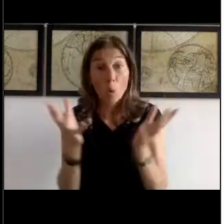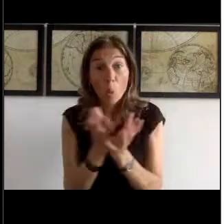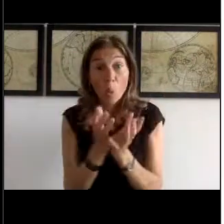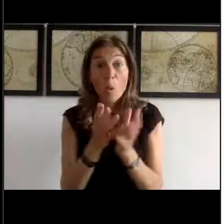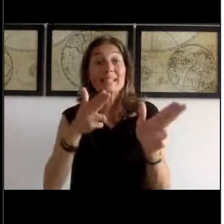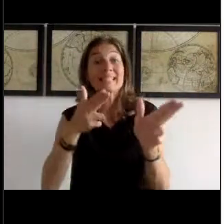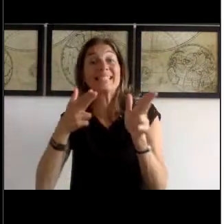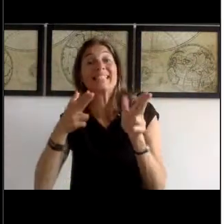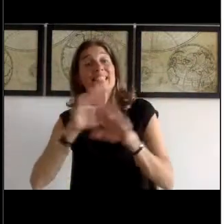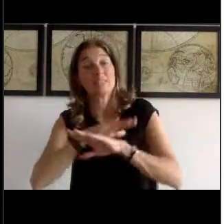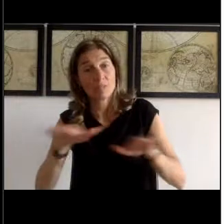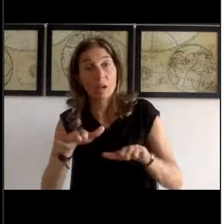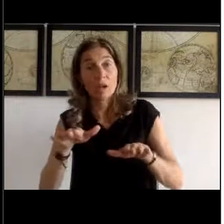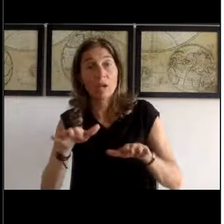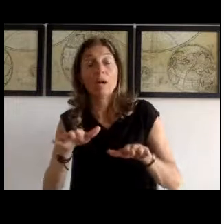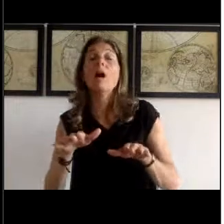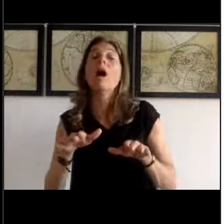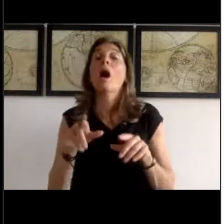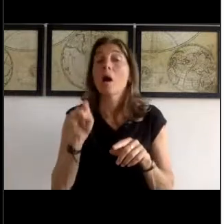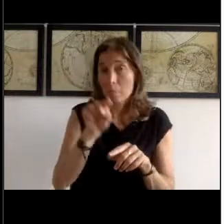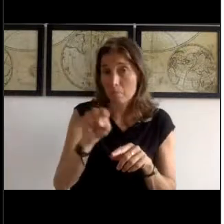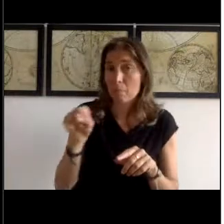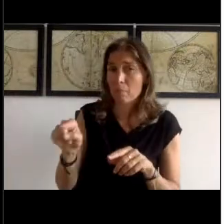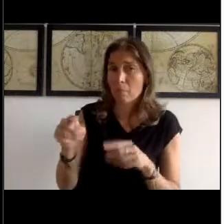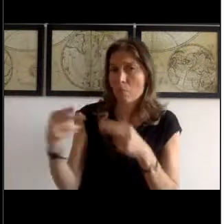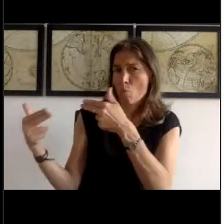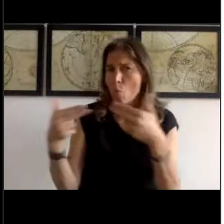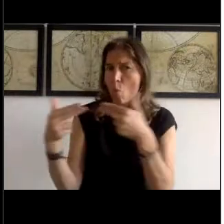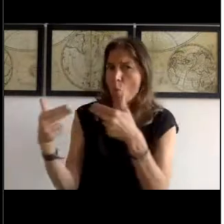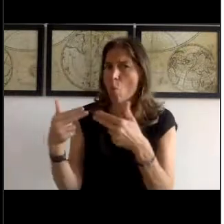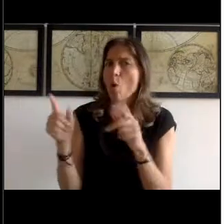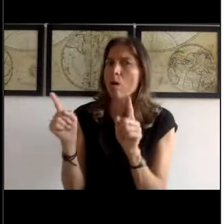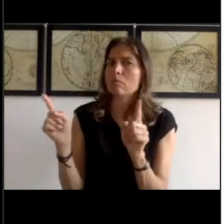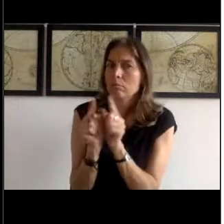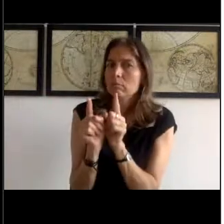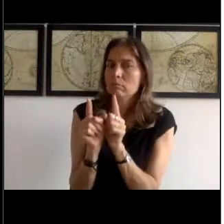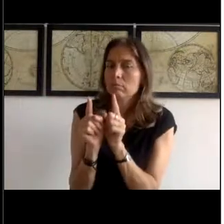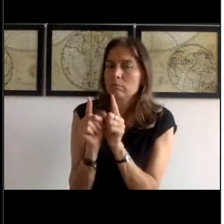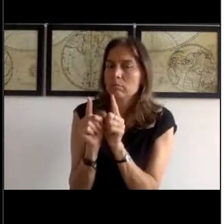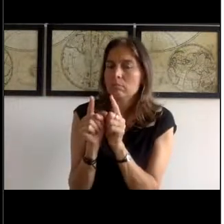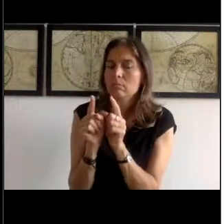that has employed people that are regularly working